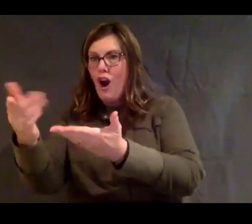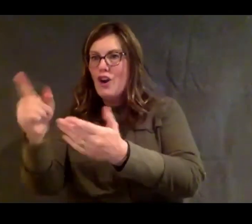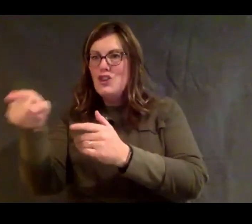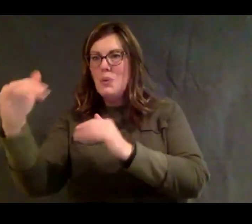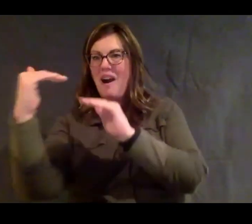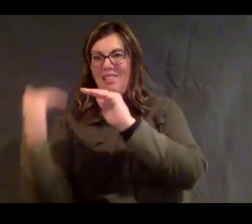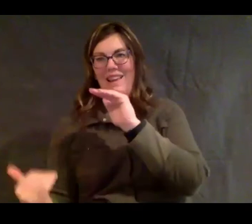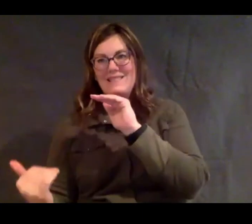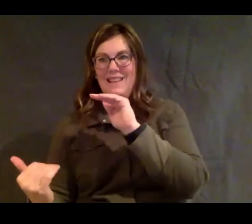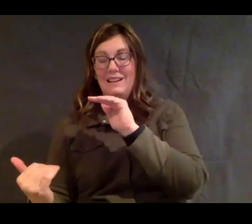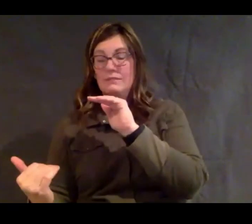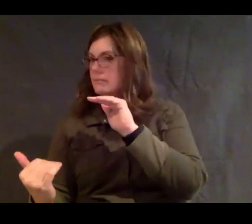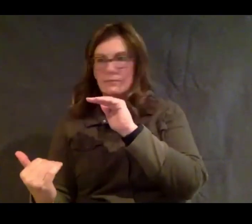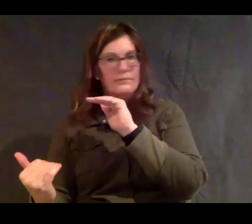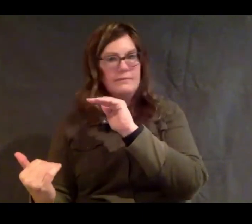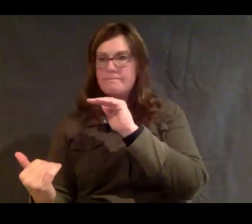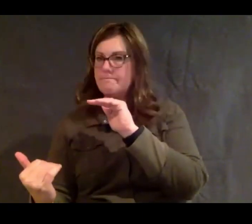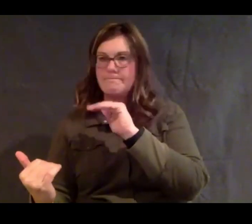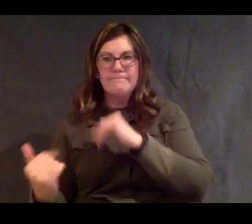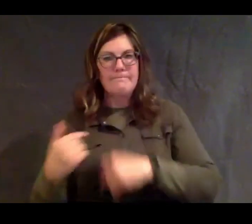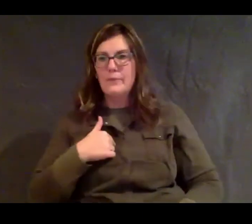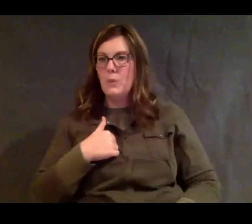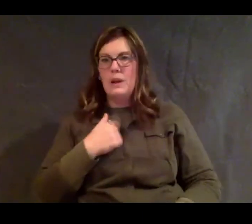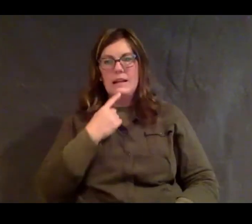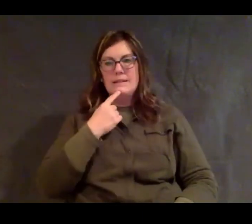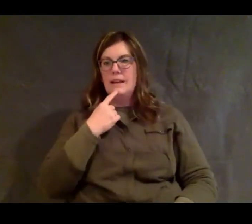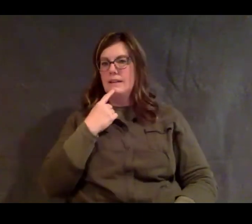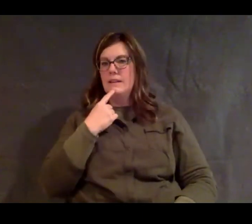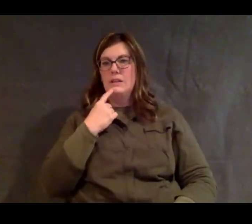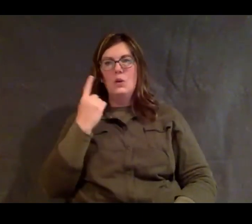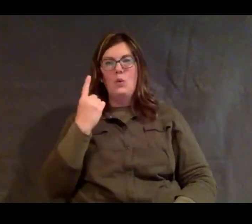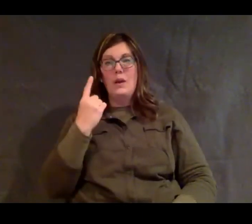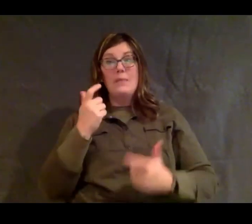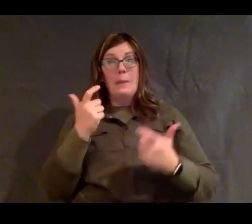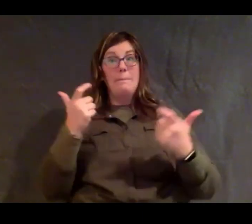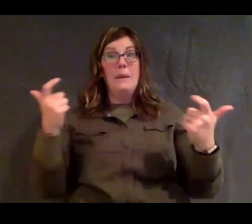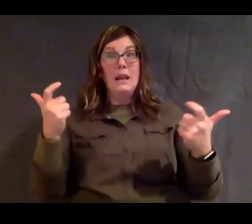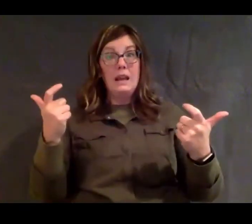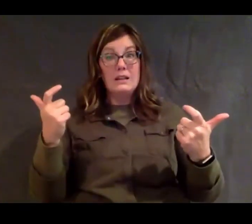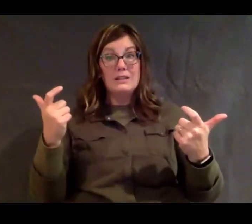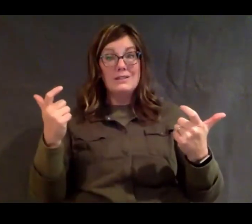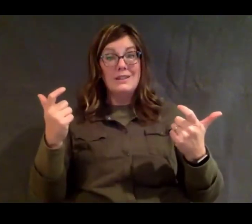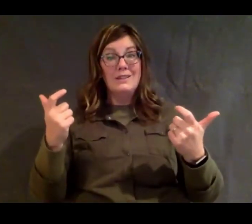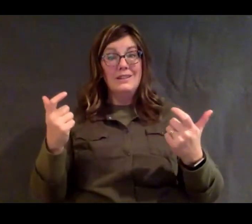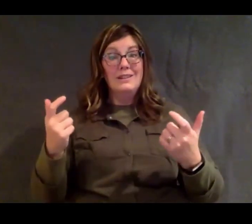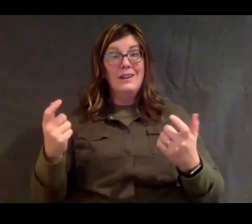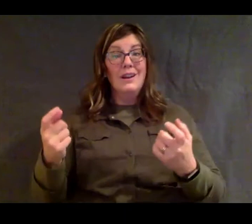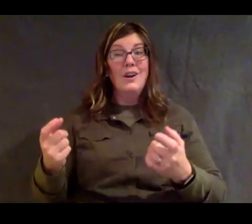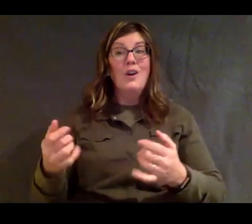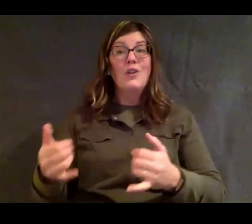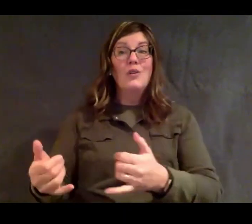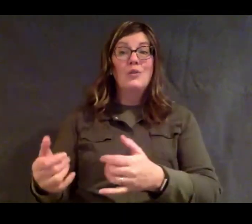gotta say is one of my biggest rewards this past year was working with one of my colleagues who had